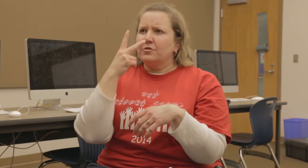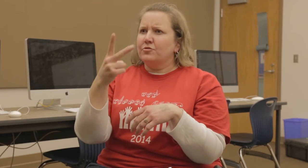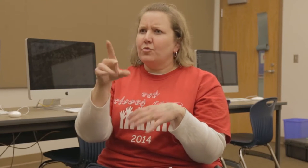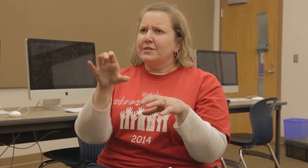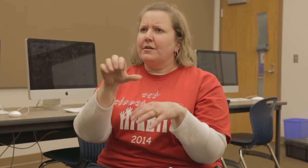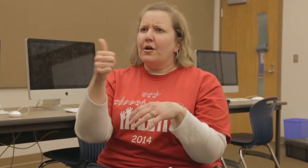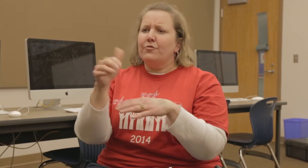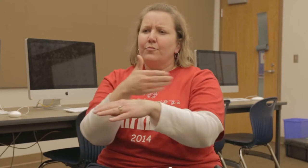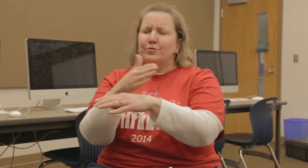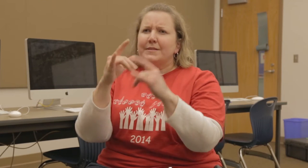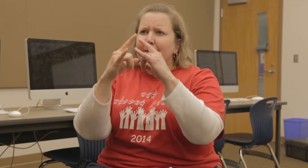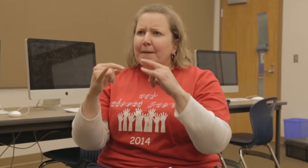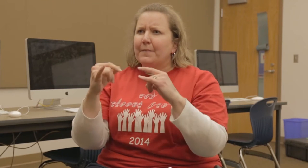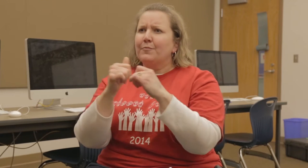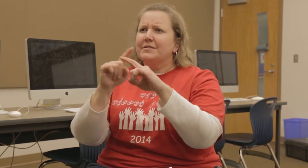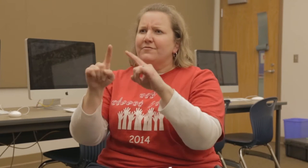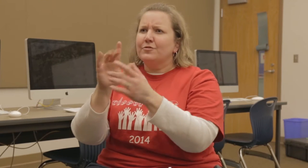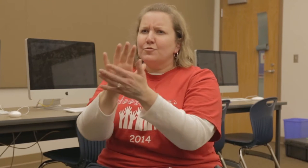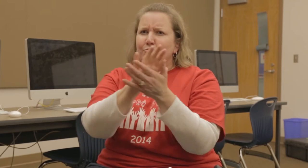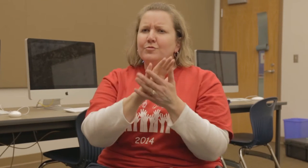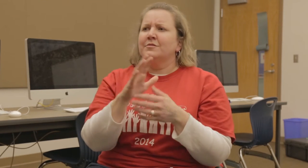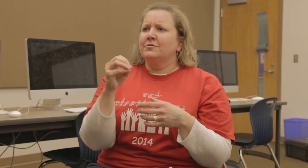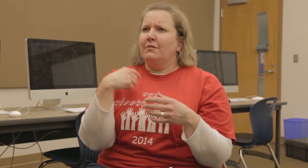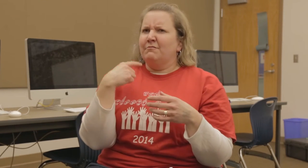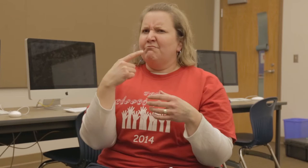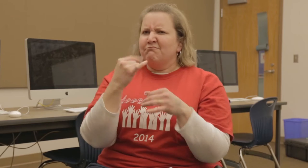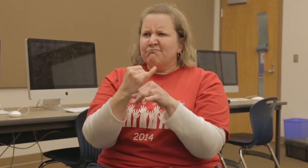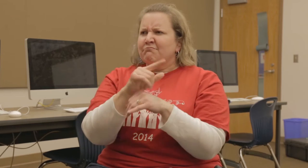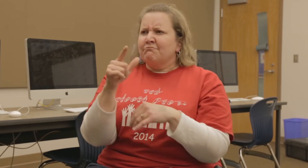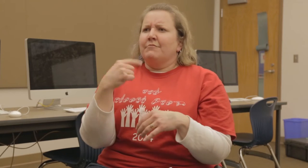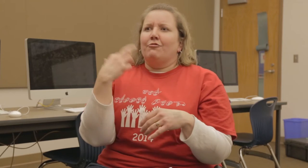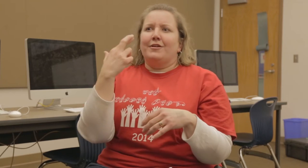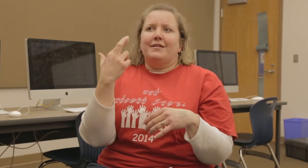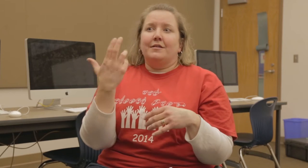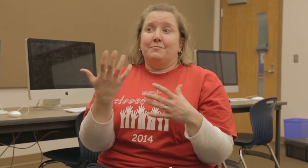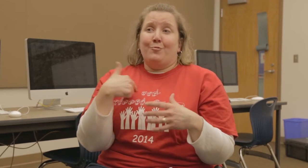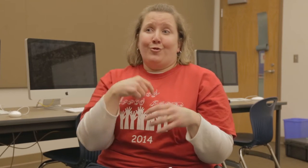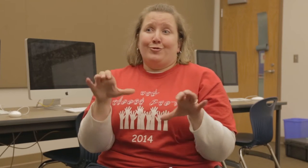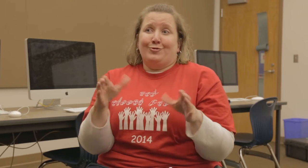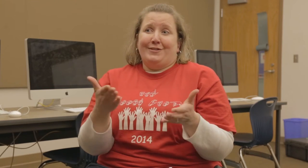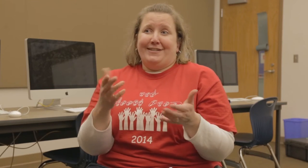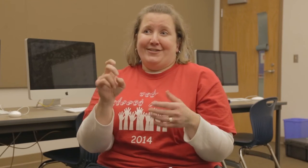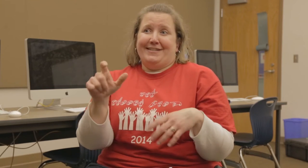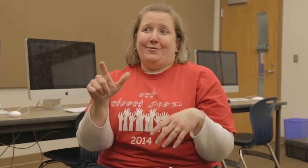We came across one of the music videos you did with different schools. I realized then maybe we should host workshop here in Delaware.